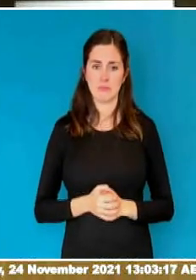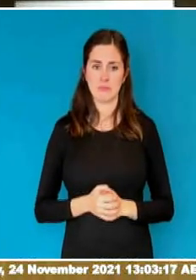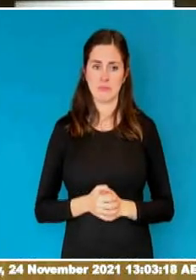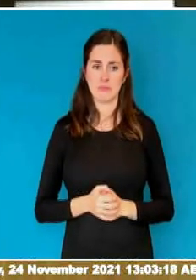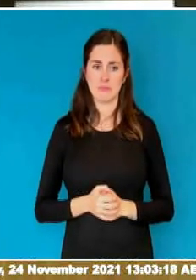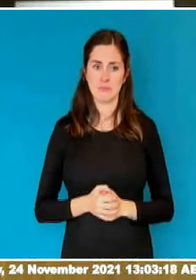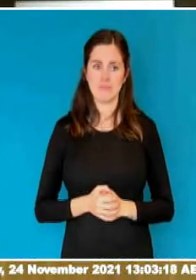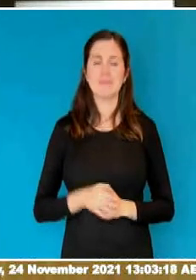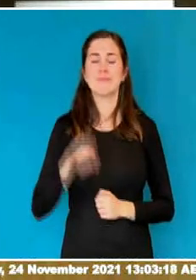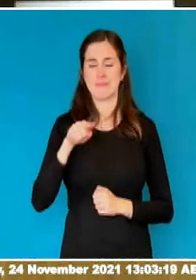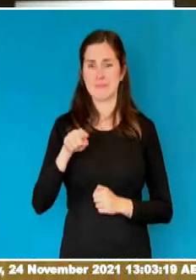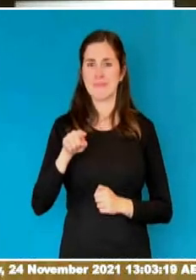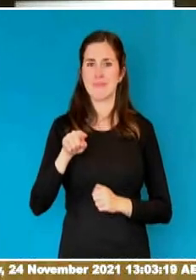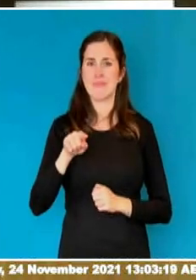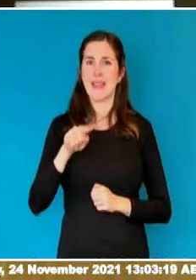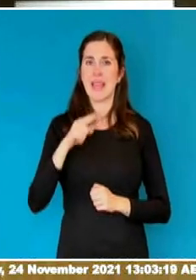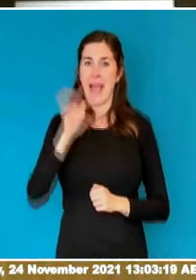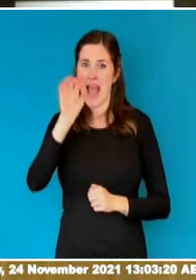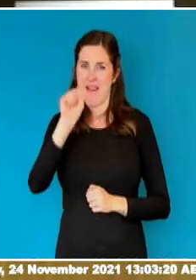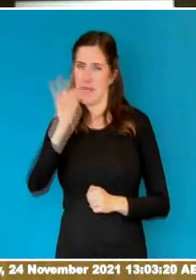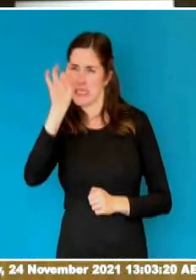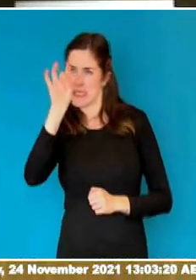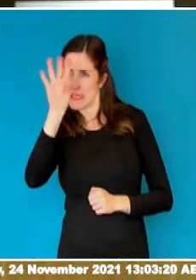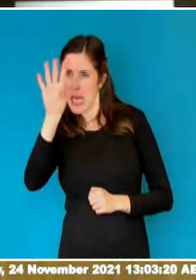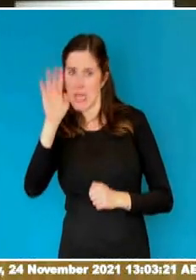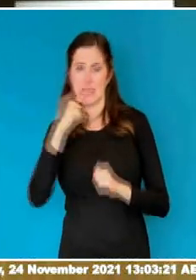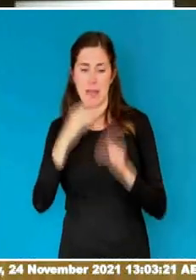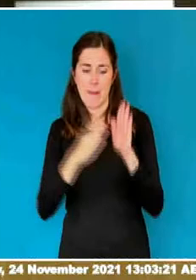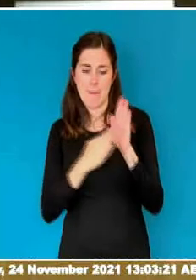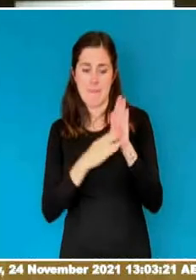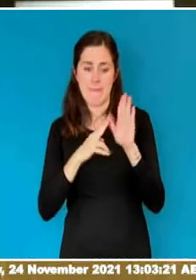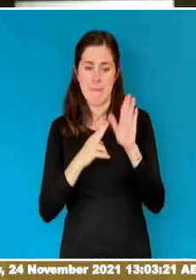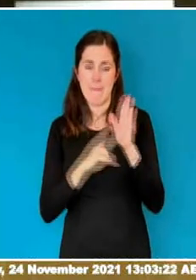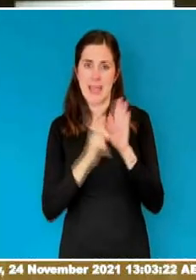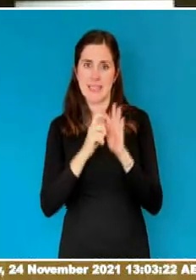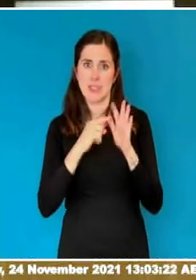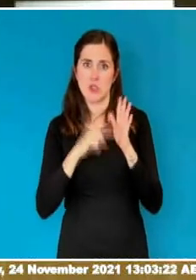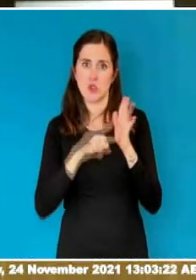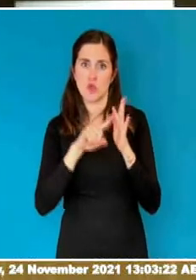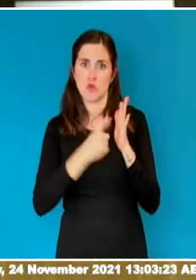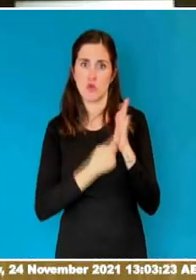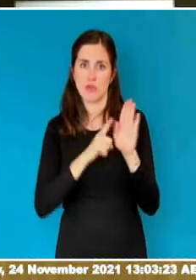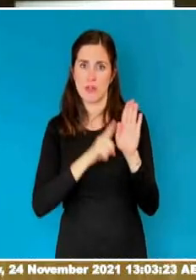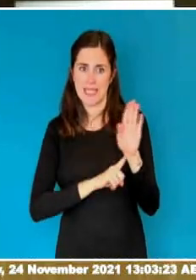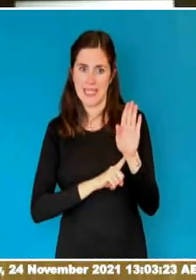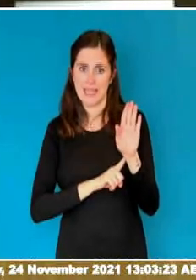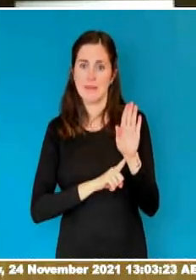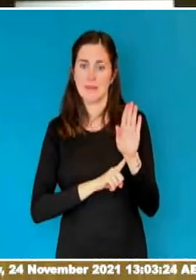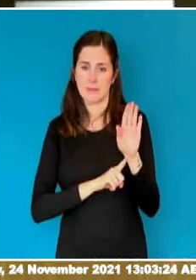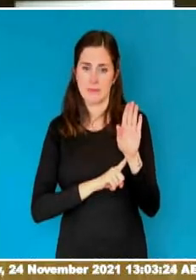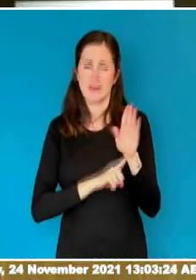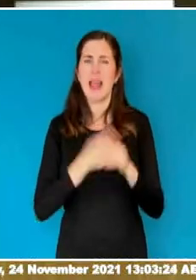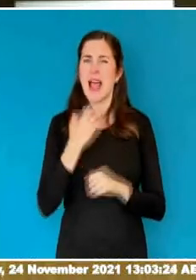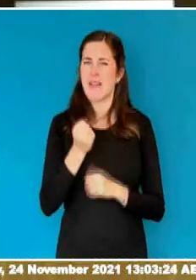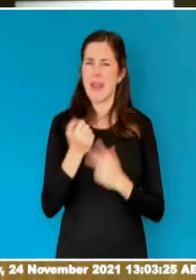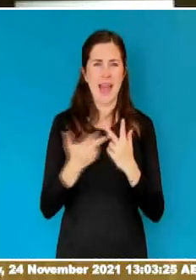mandatory field. No, that is the "Do you require an adjustment" and that's mandatory, but there was one before that.